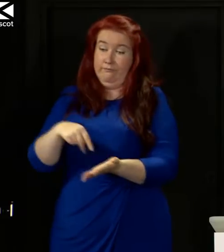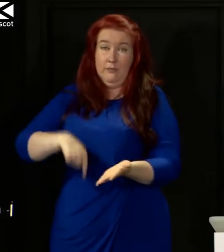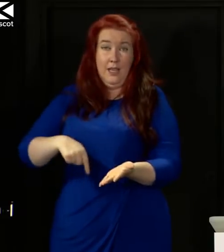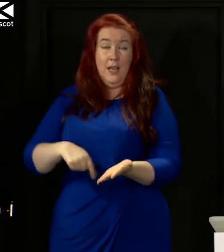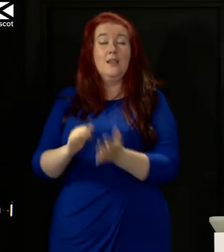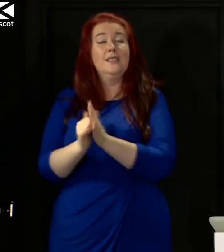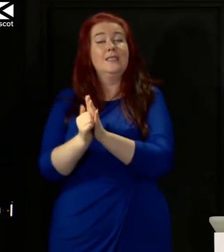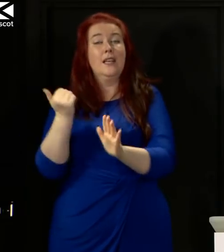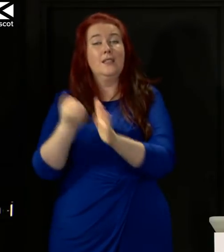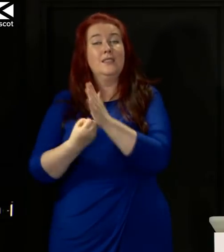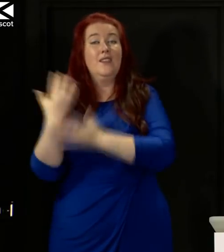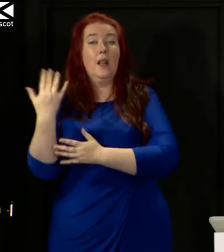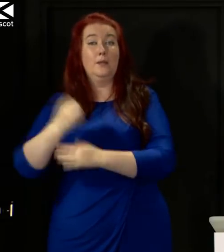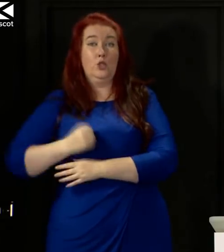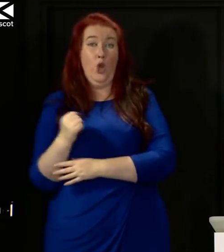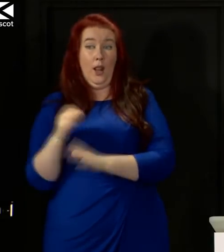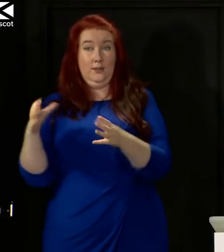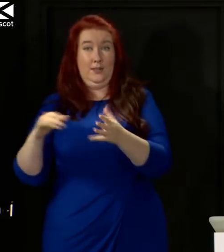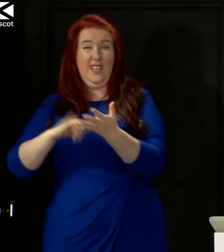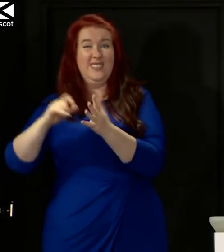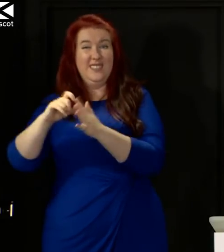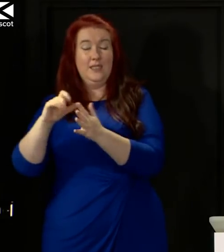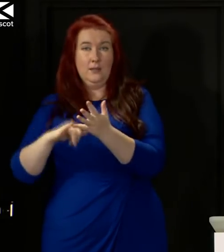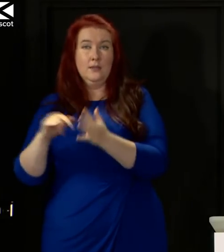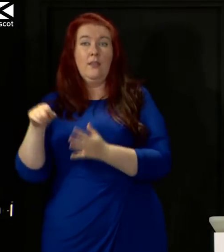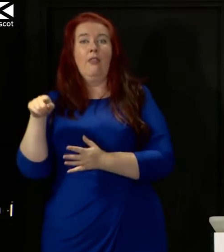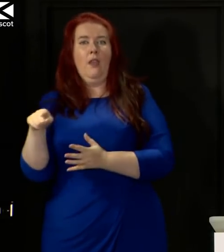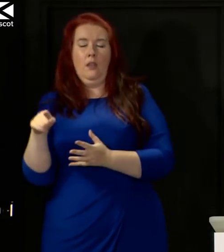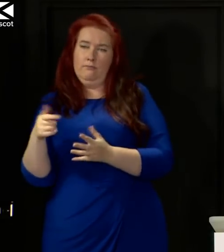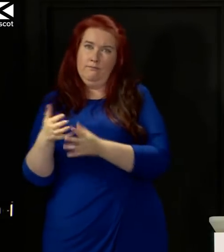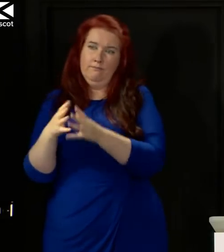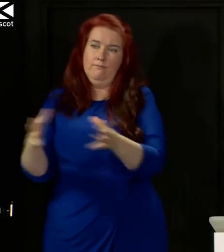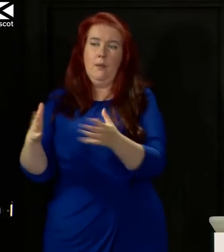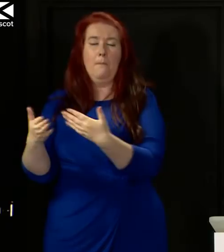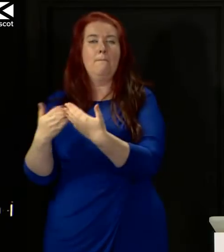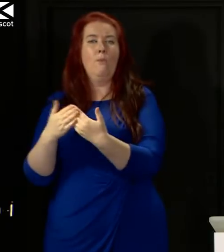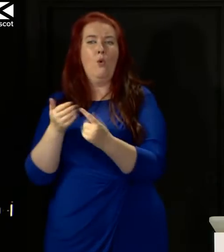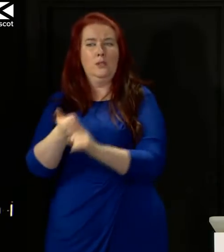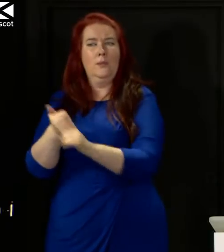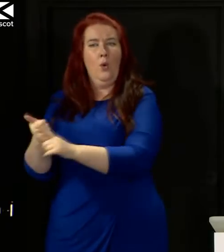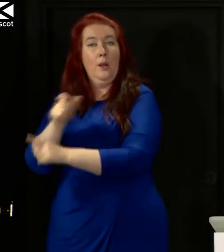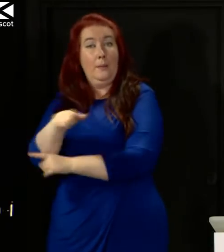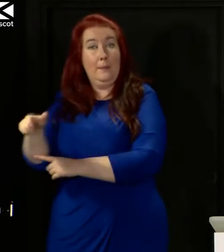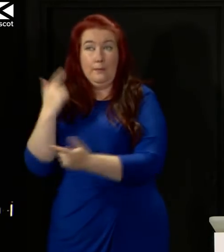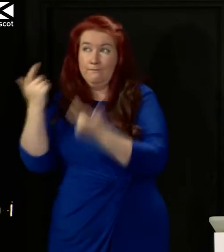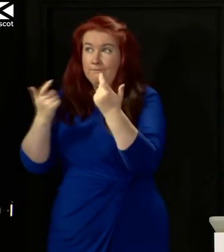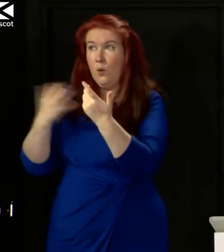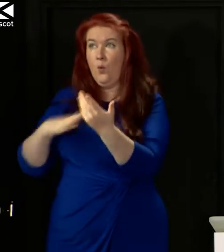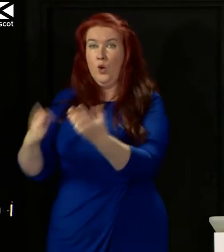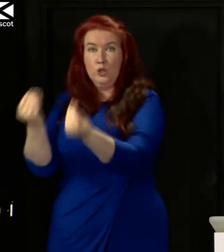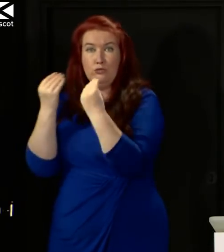Skills Development Scotland has expanded some of its support for people who are looking for training and employment.